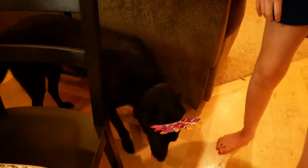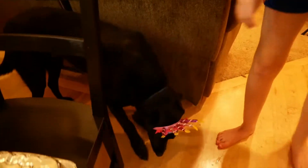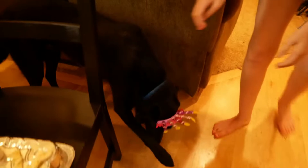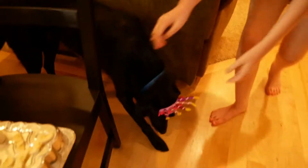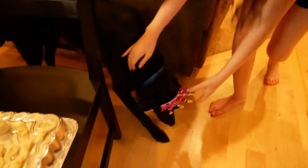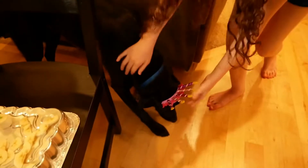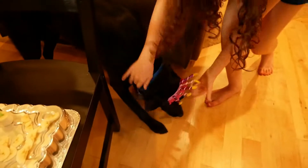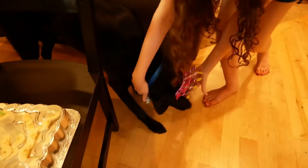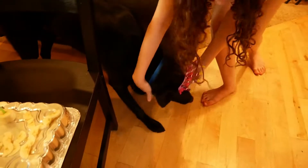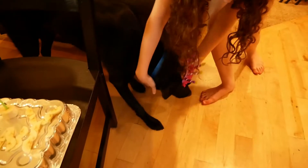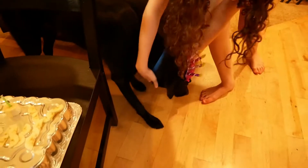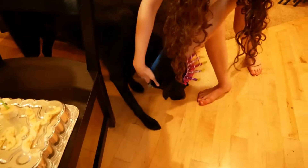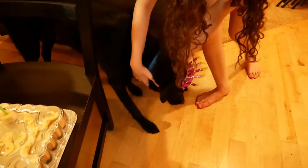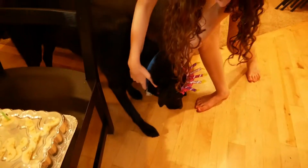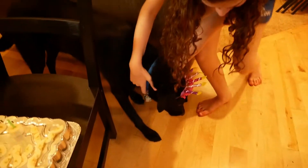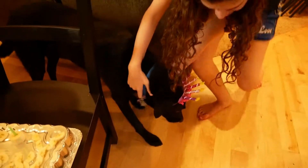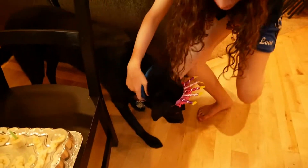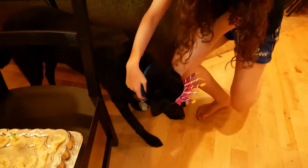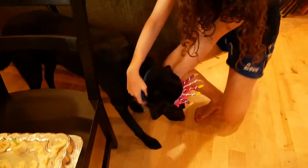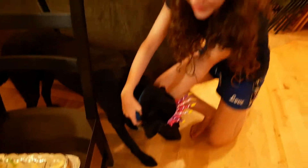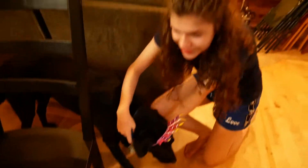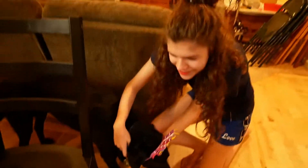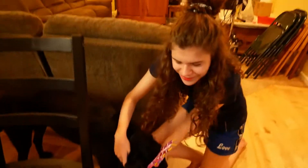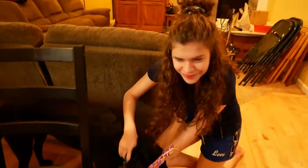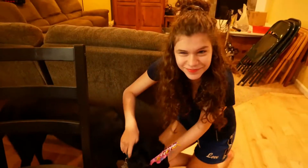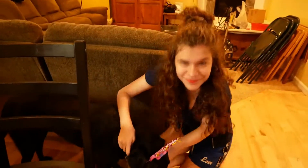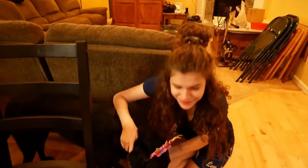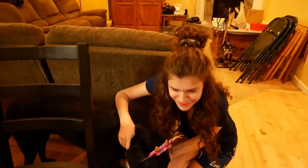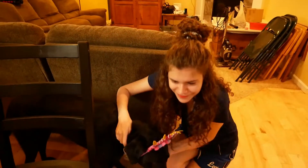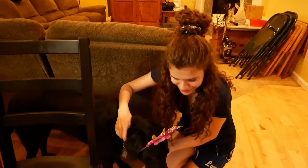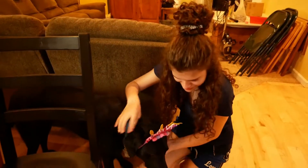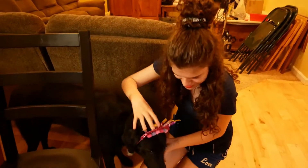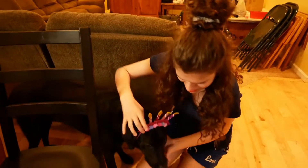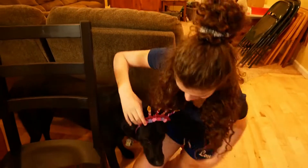and we haven't forgotten about doing another live which the schedules have been busy but we